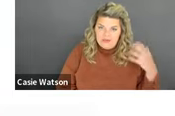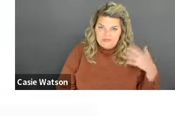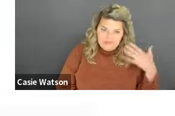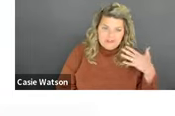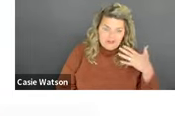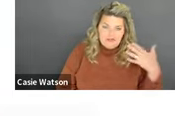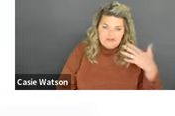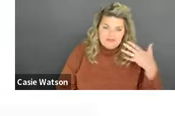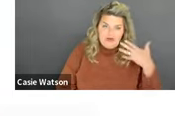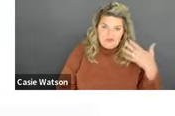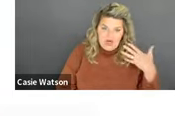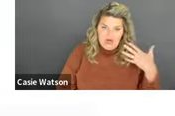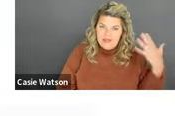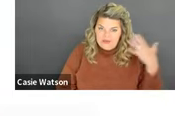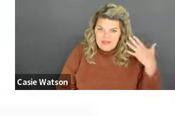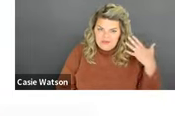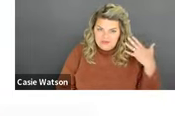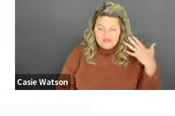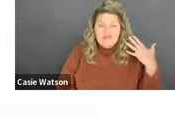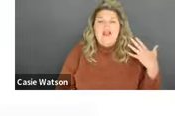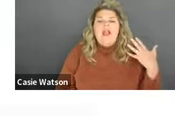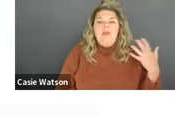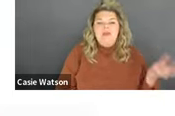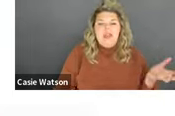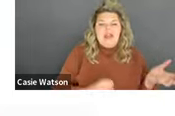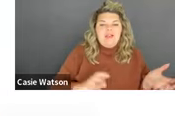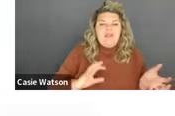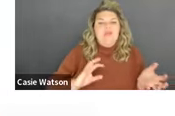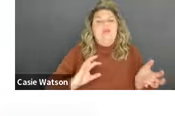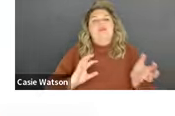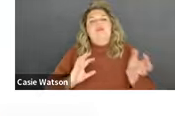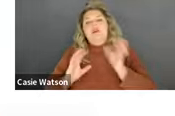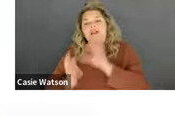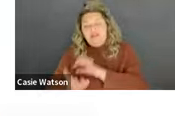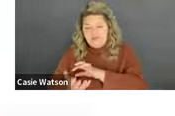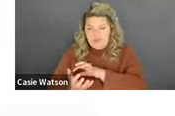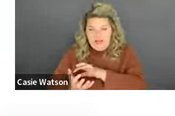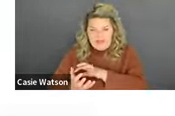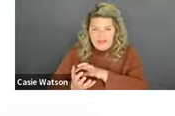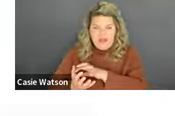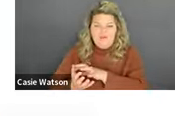your physical tongue and your ears, and we turn that into a different modality